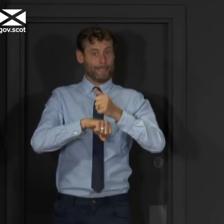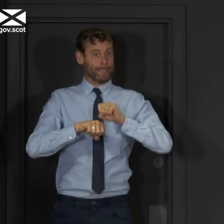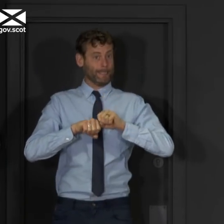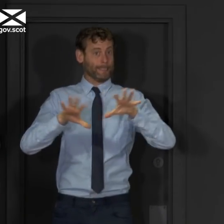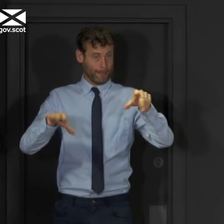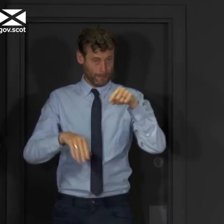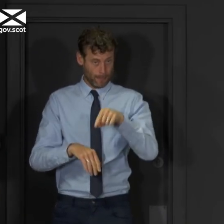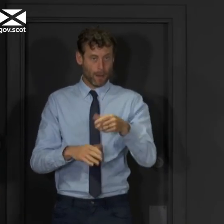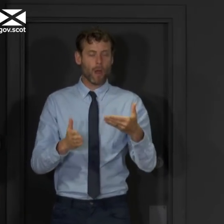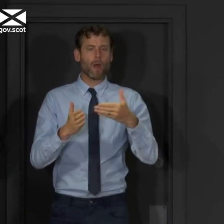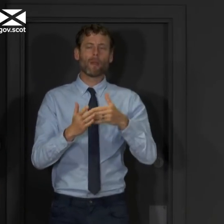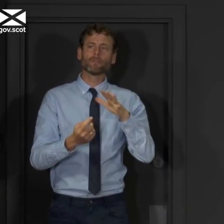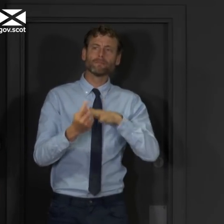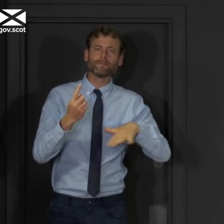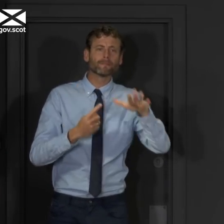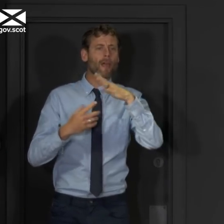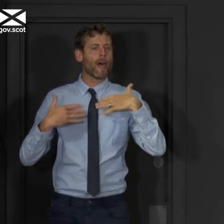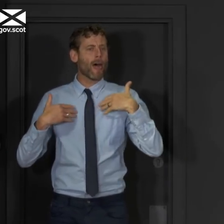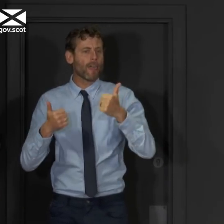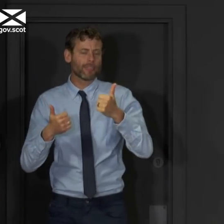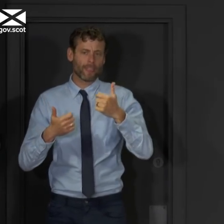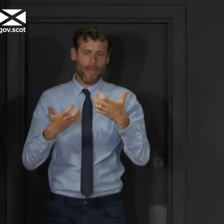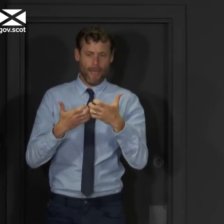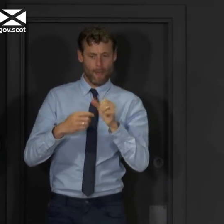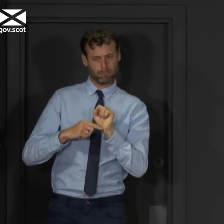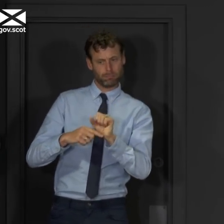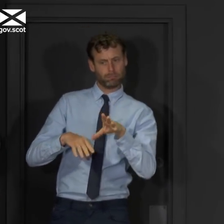Let me start though with today's report on the 'R' number.